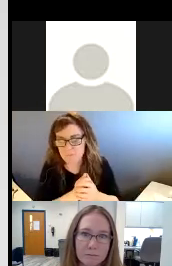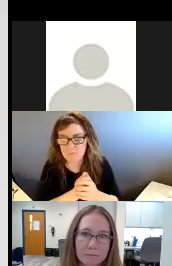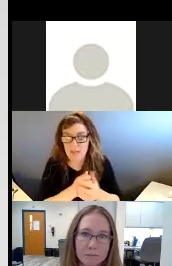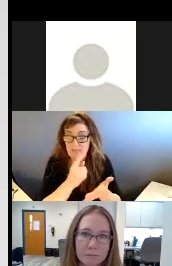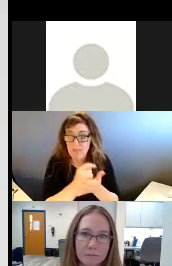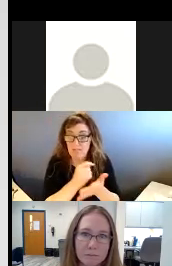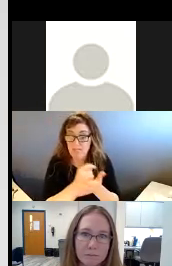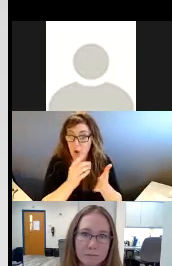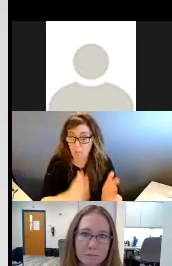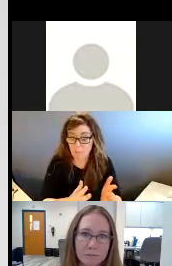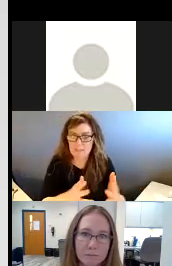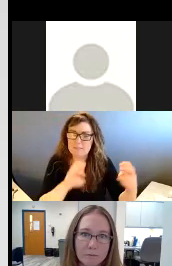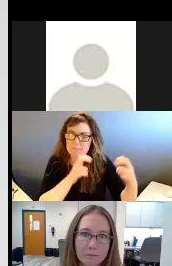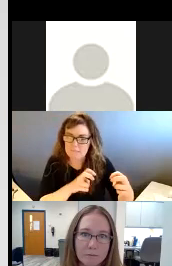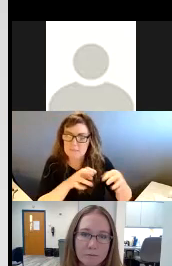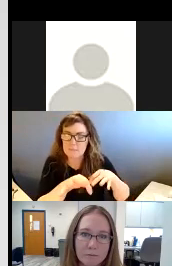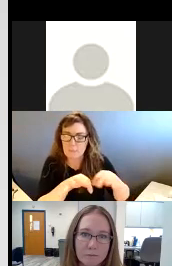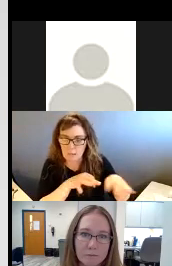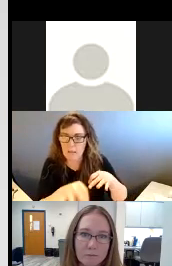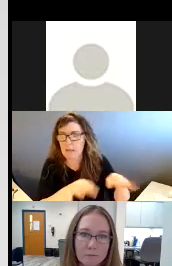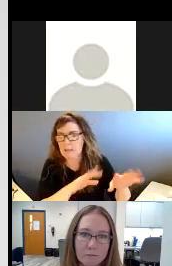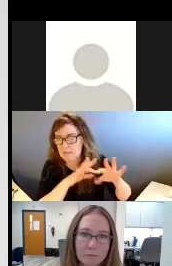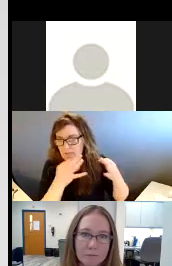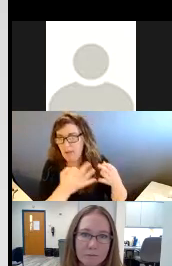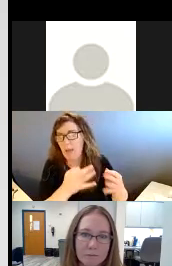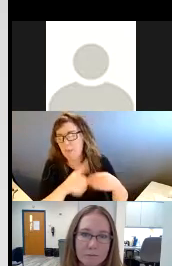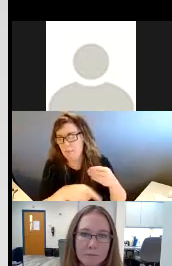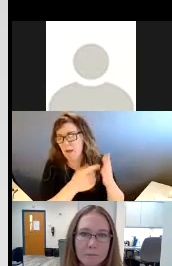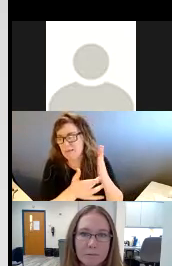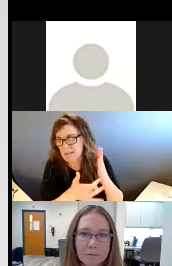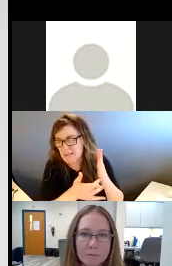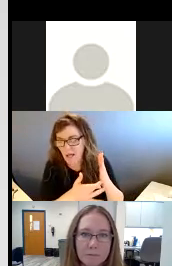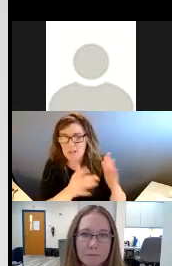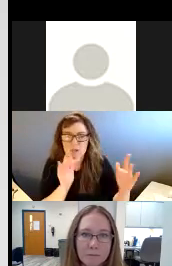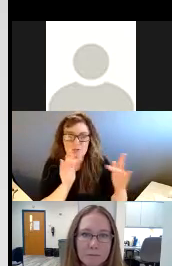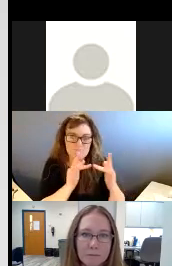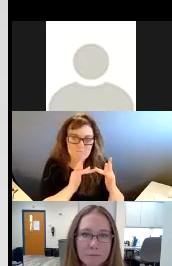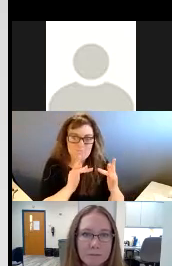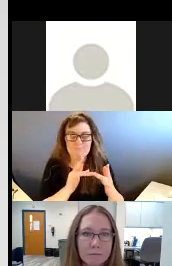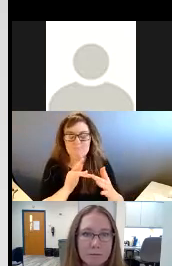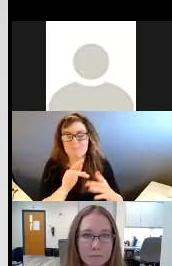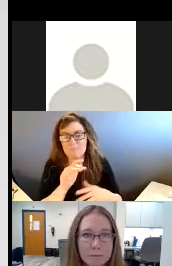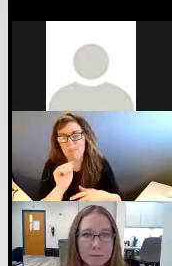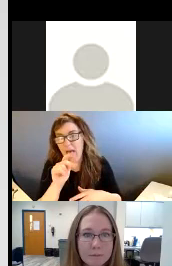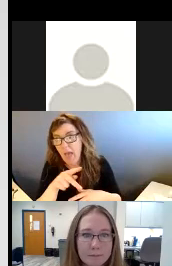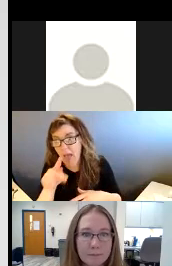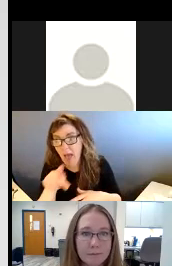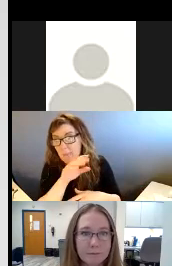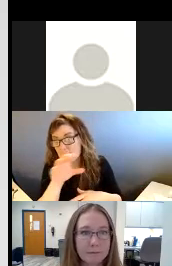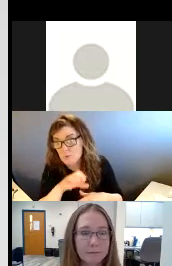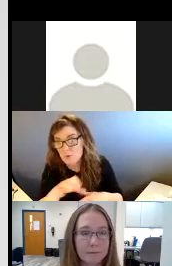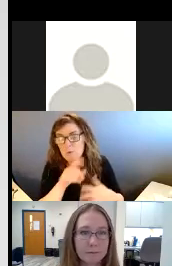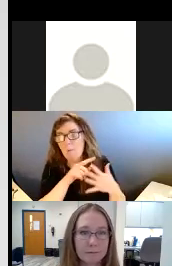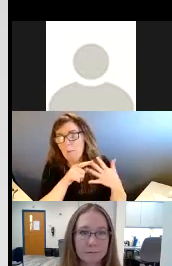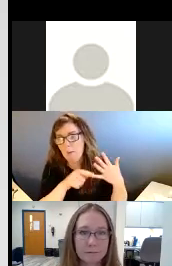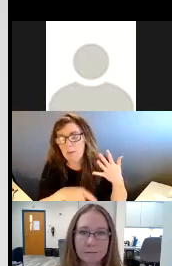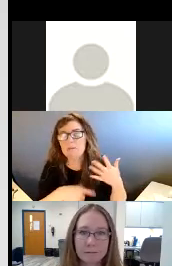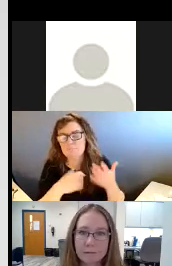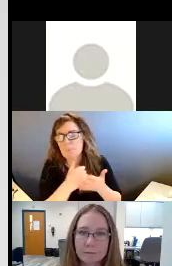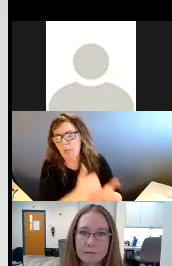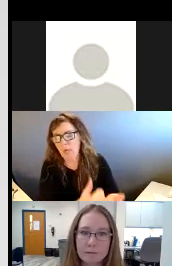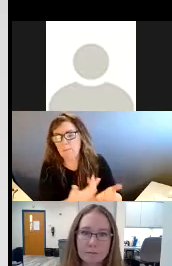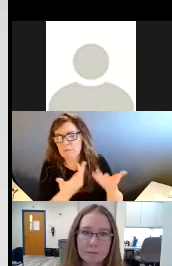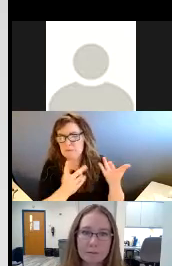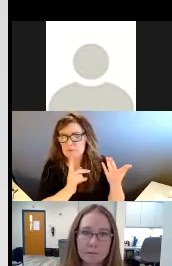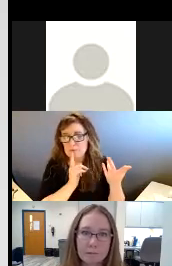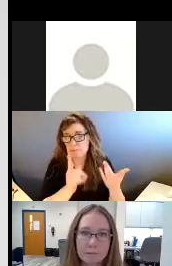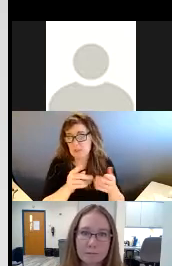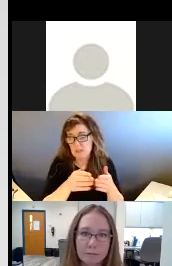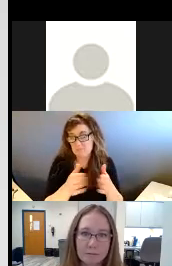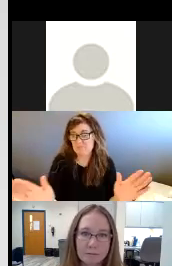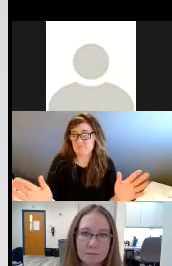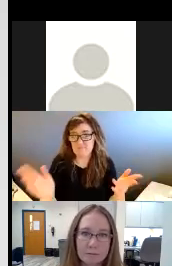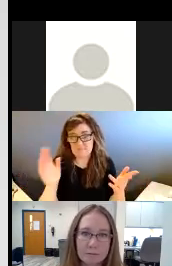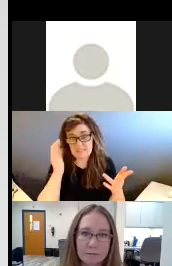TECHNOLOGY WITH FAMILY IF POSSIBLE.